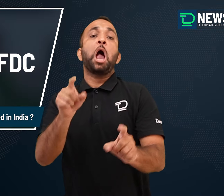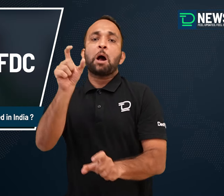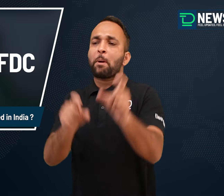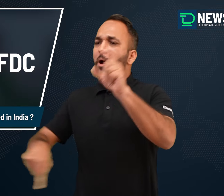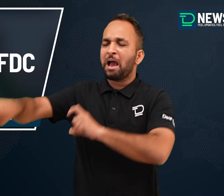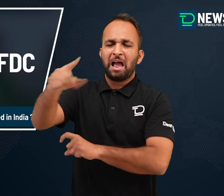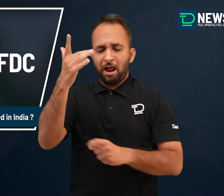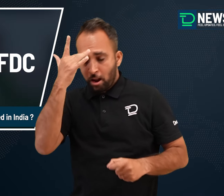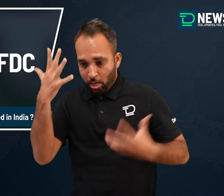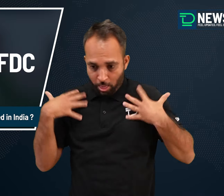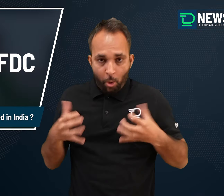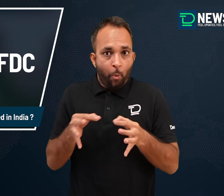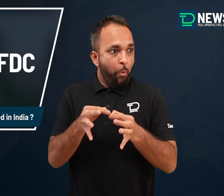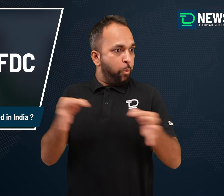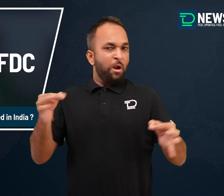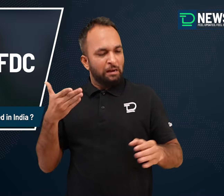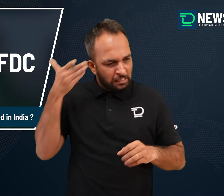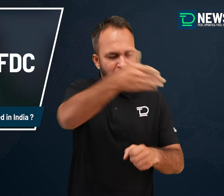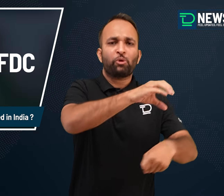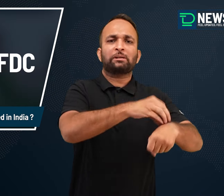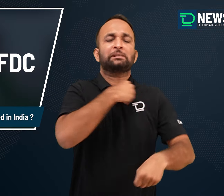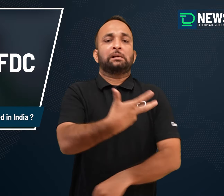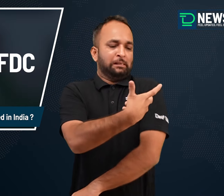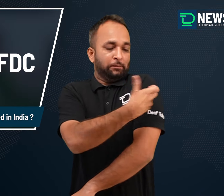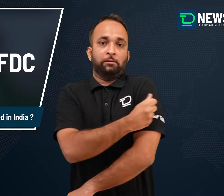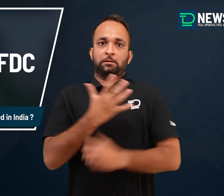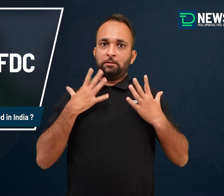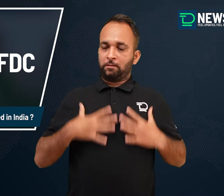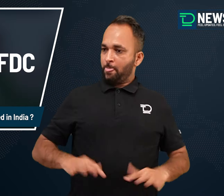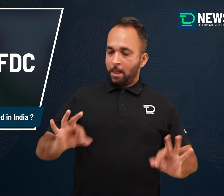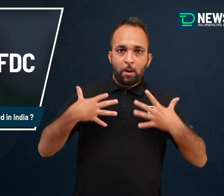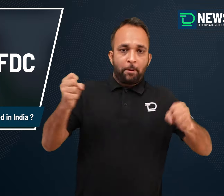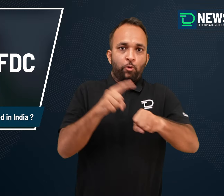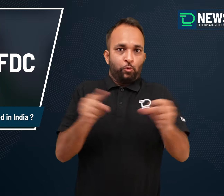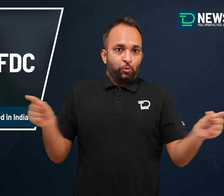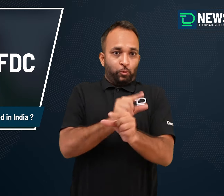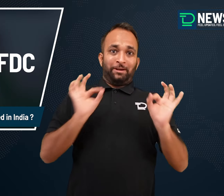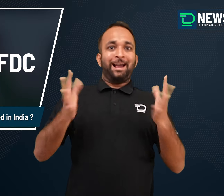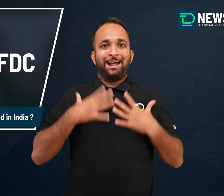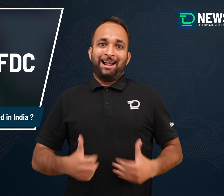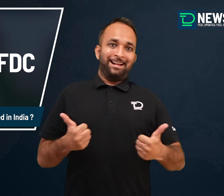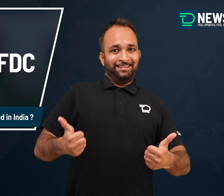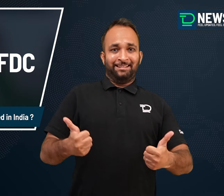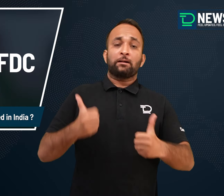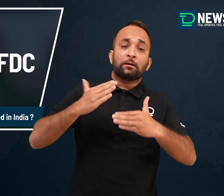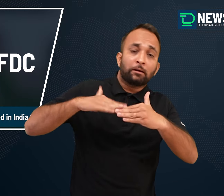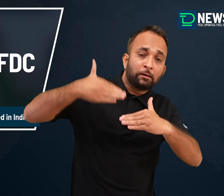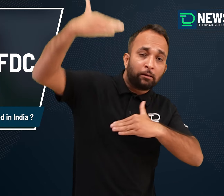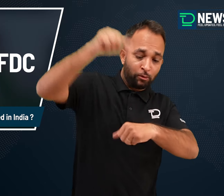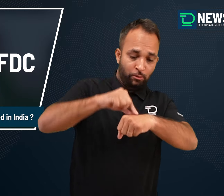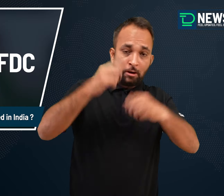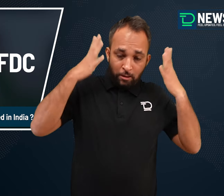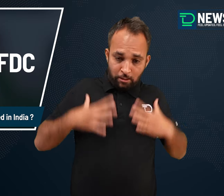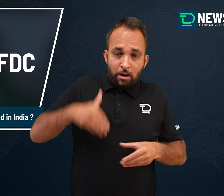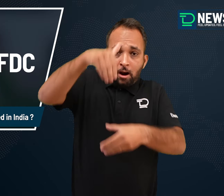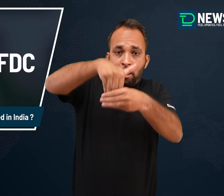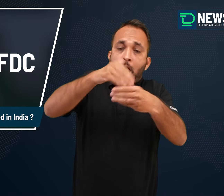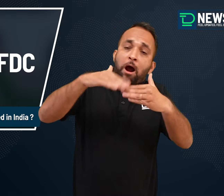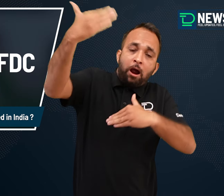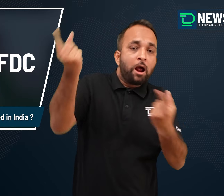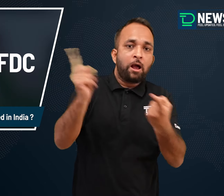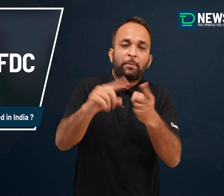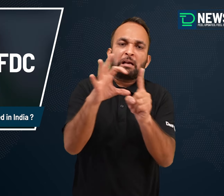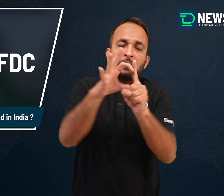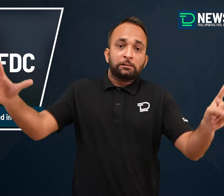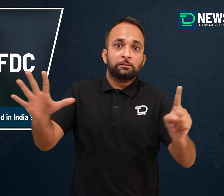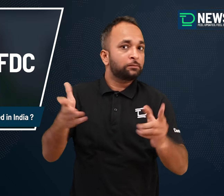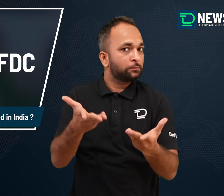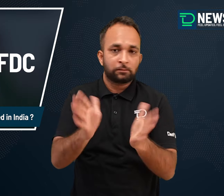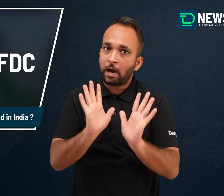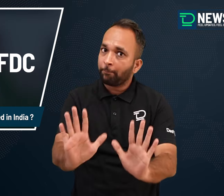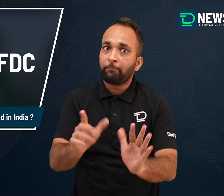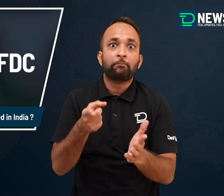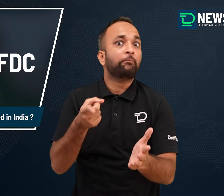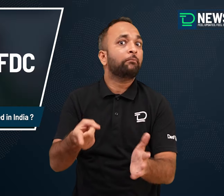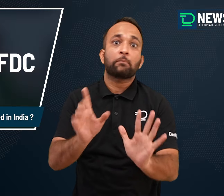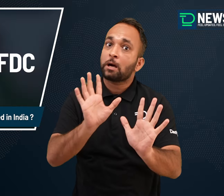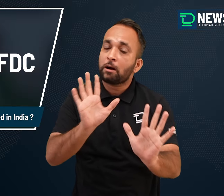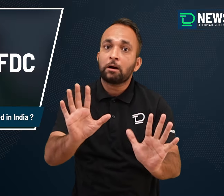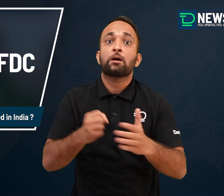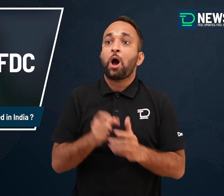However these combinations are dangerous to human health.